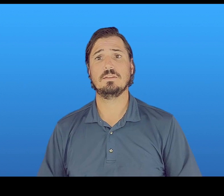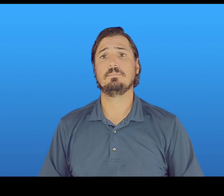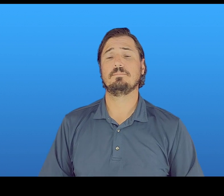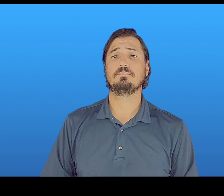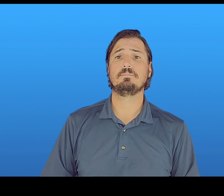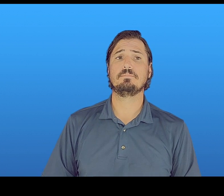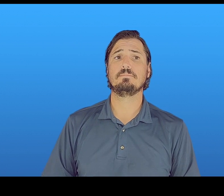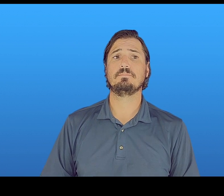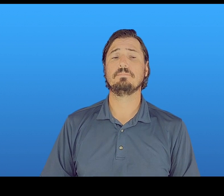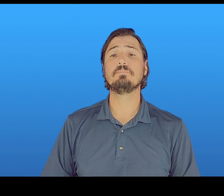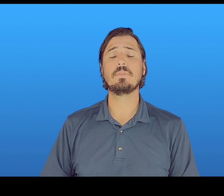vaccinated or planning it